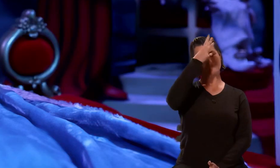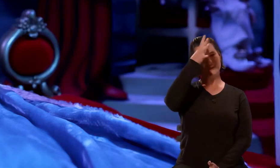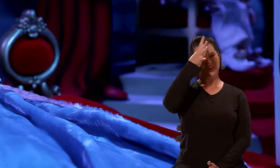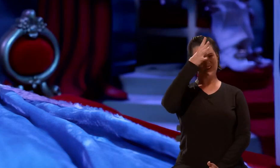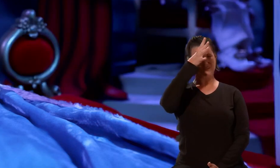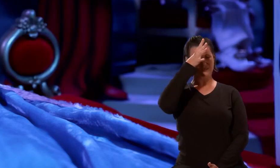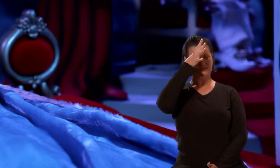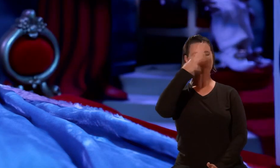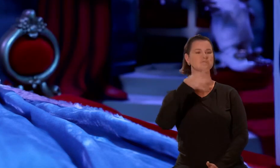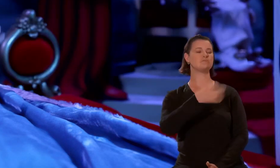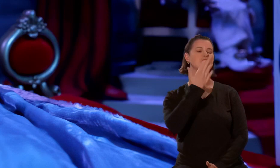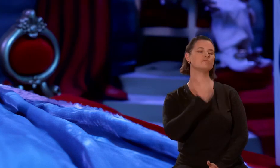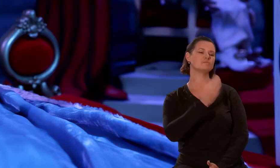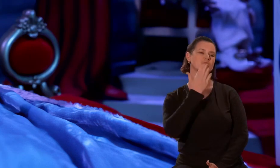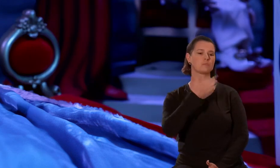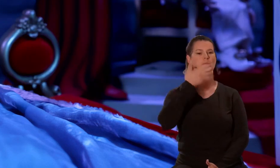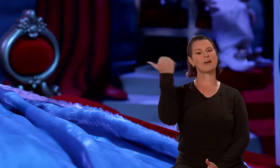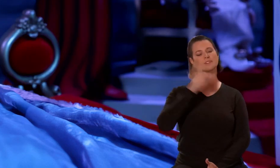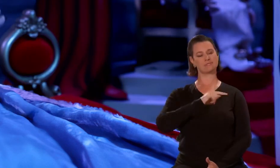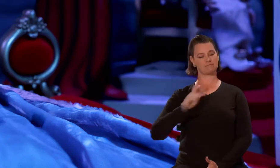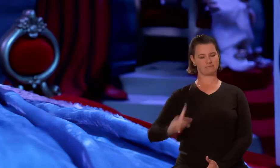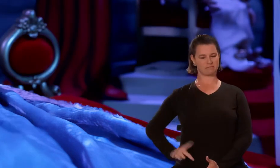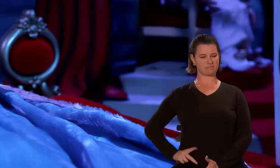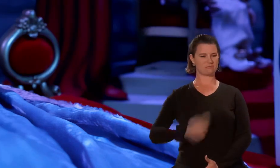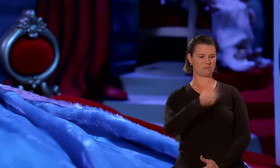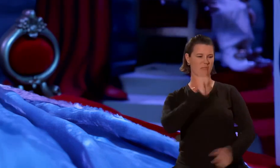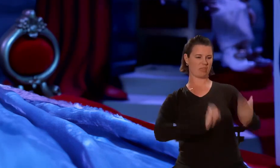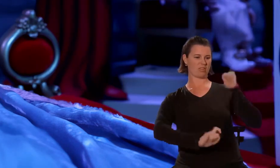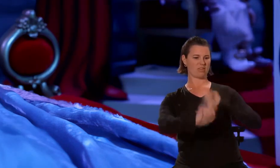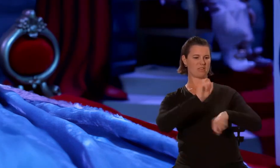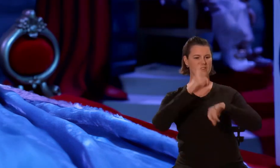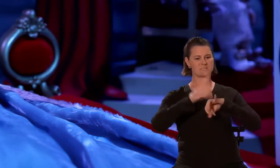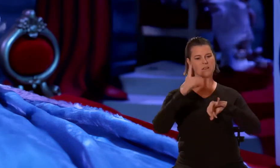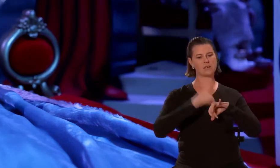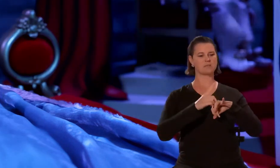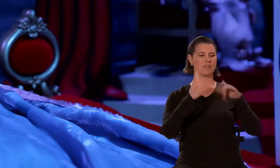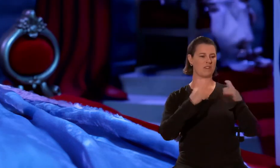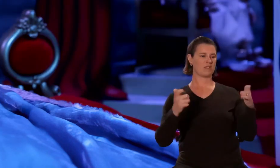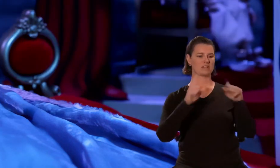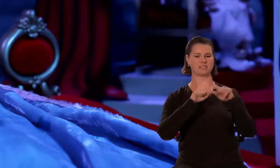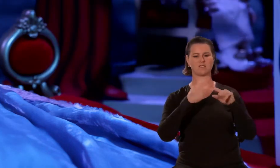The sweetest of kings Diamonds and stardust And bright fairy wings